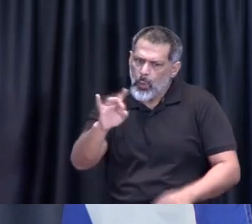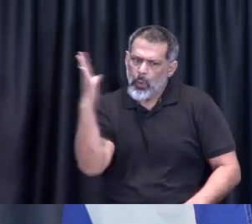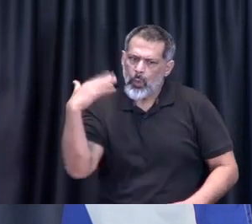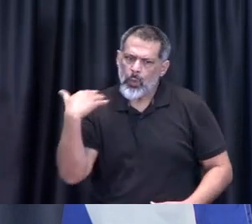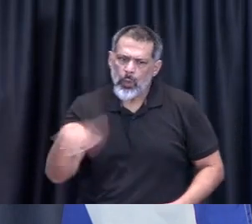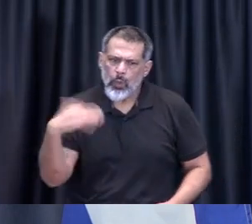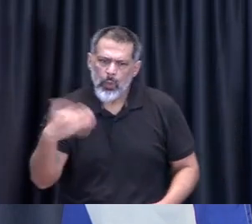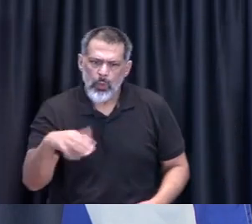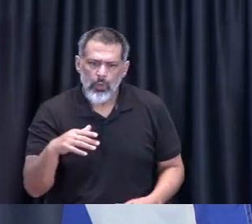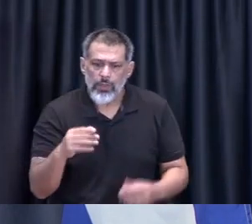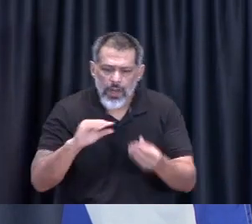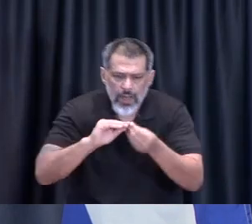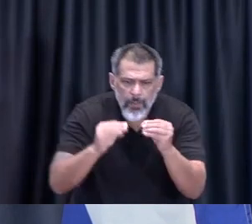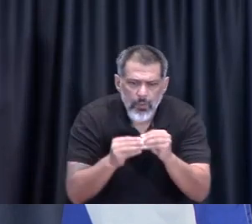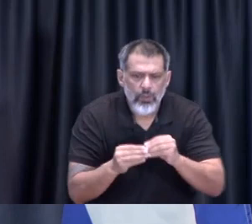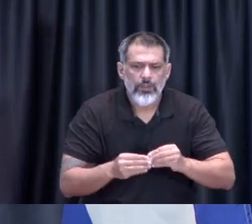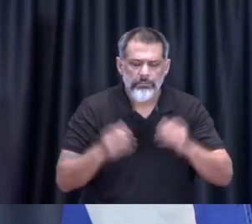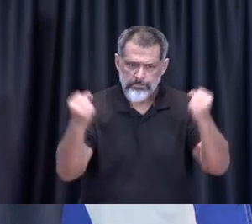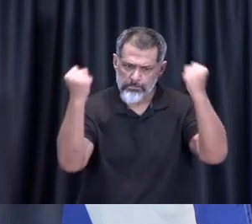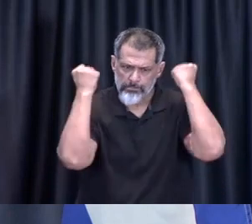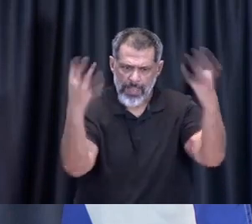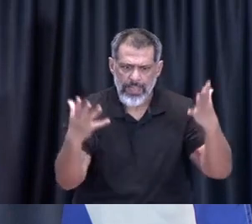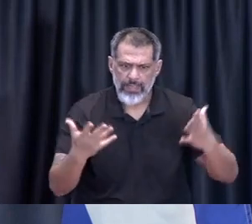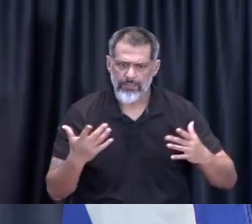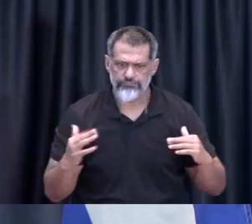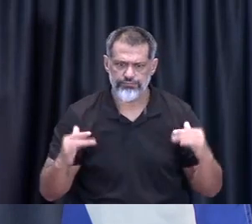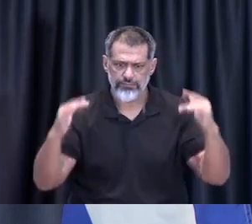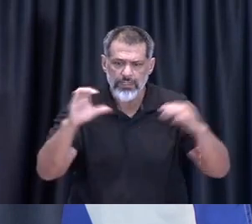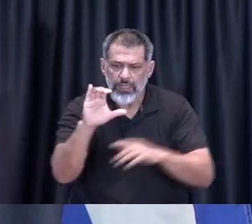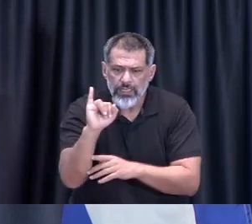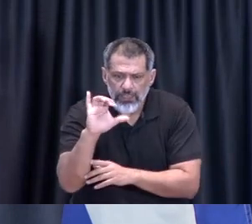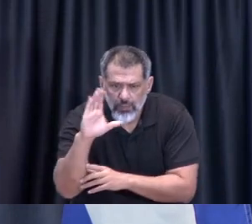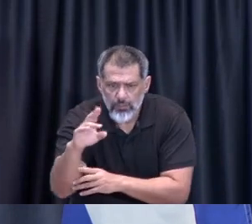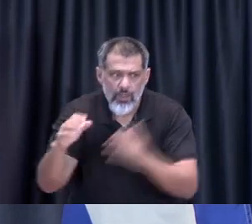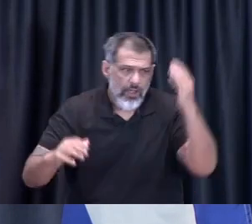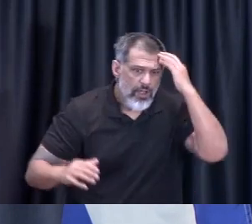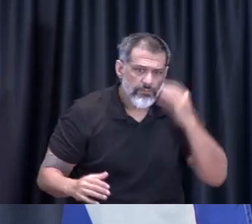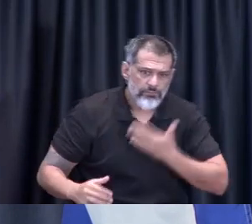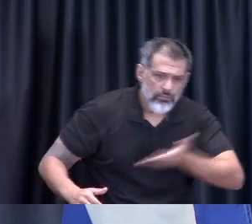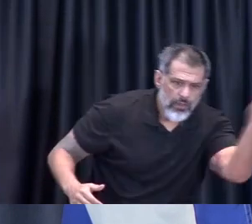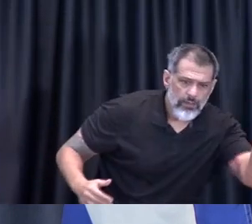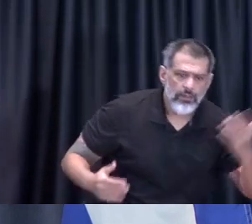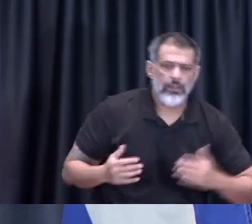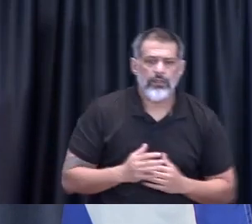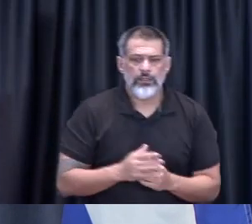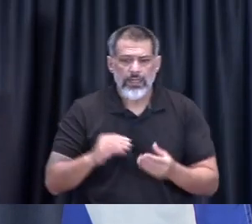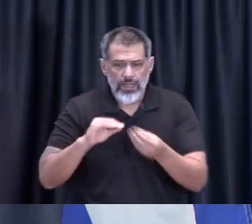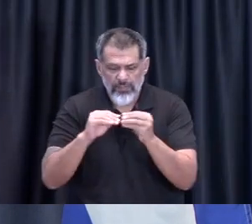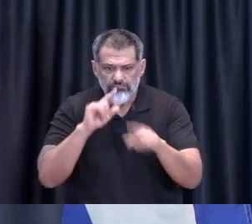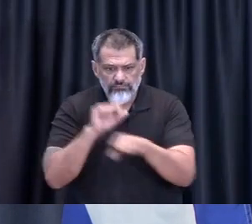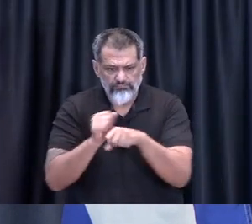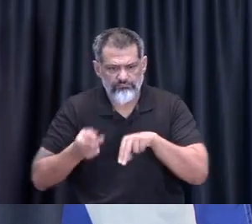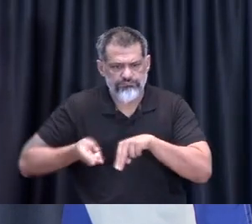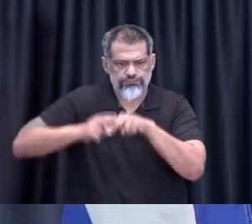in hospital and those in ICU continue to be relatively high. So there's still some reason for